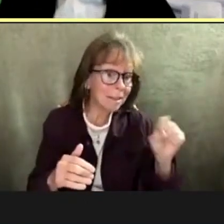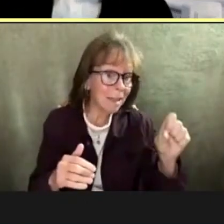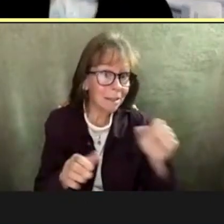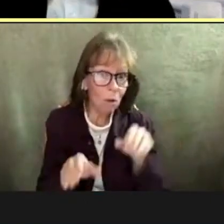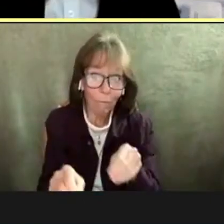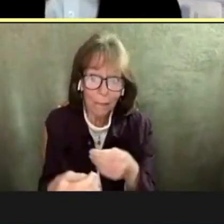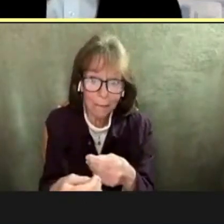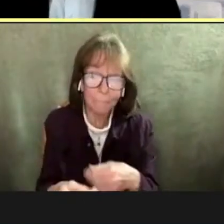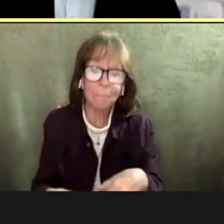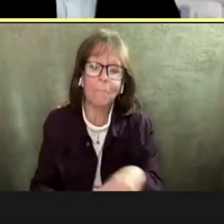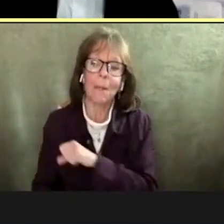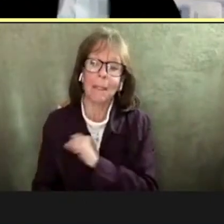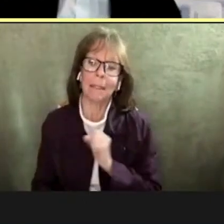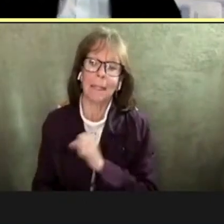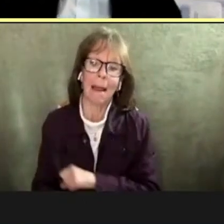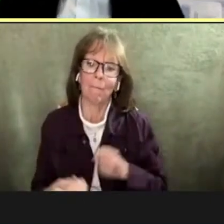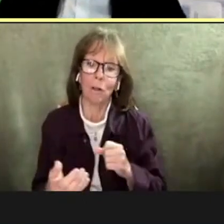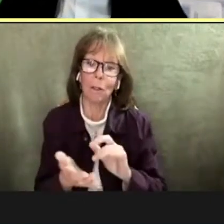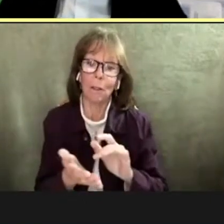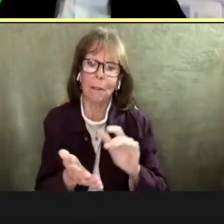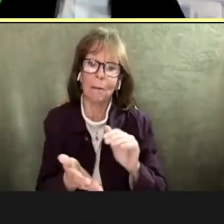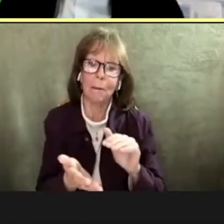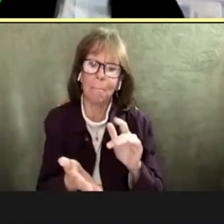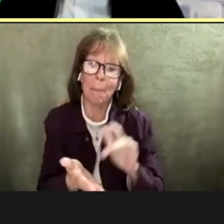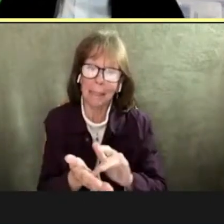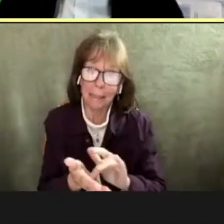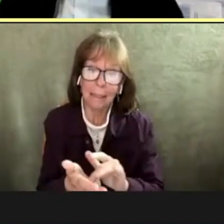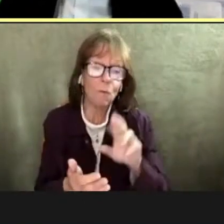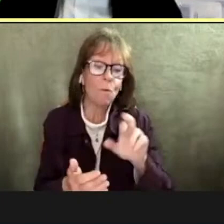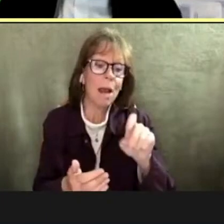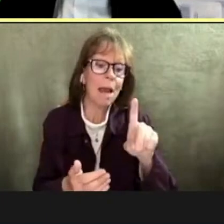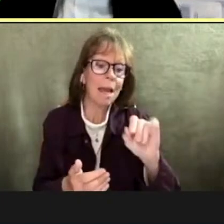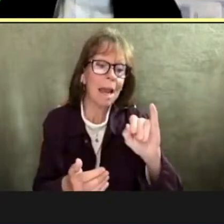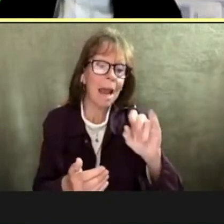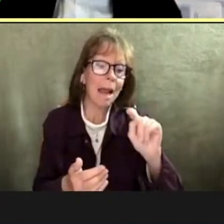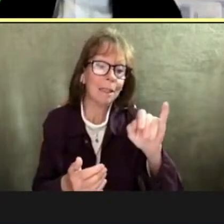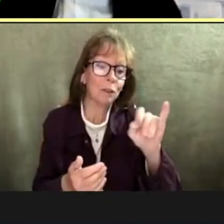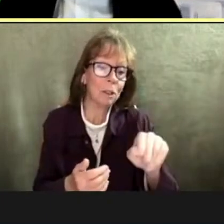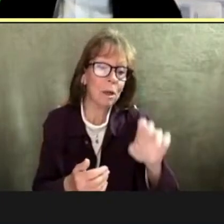The Stanford Medicine Departments of Radiation Oncology, Chemical and